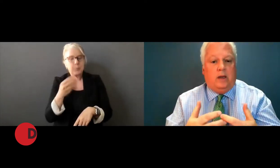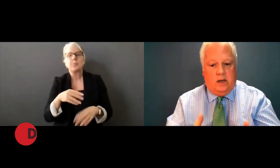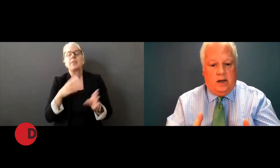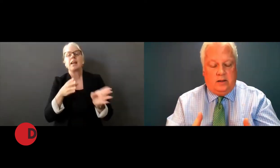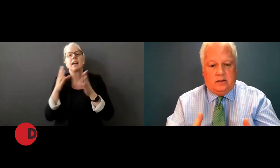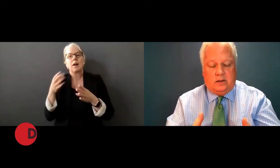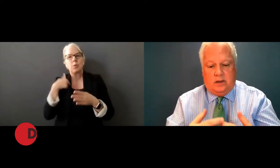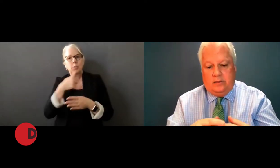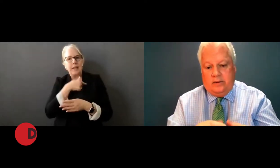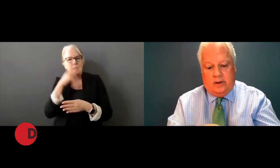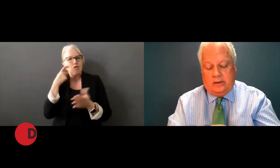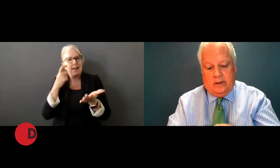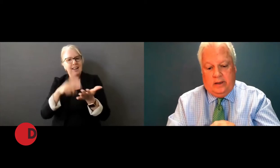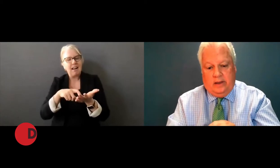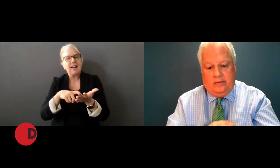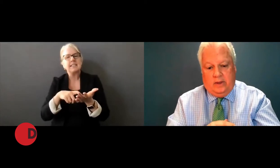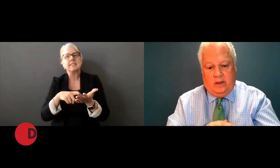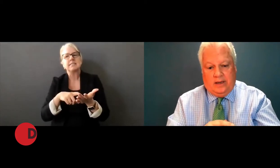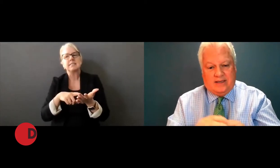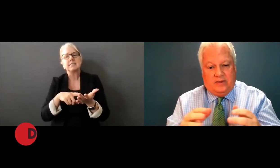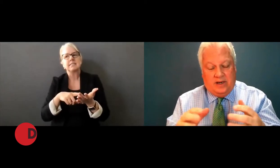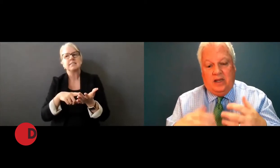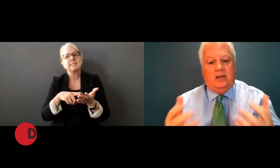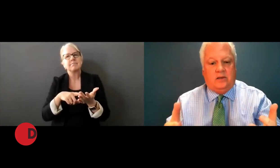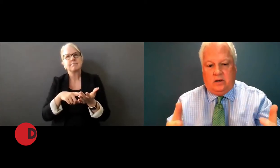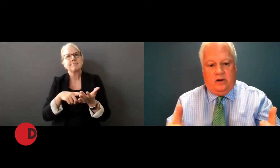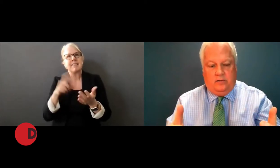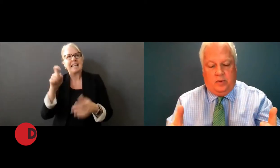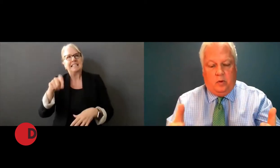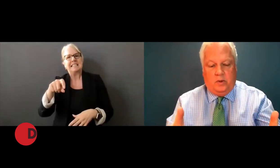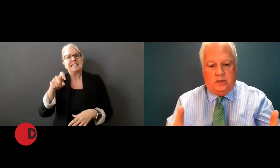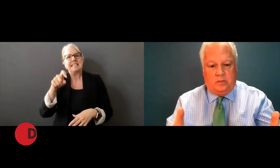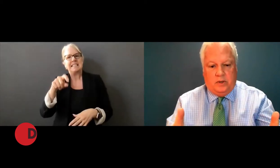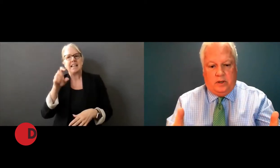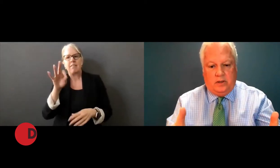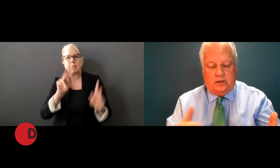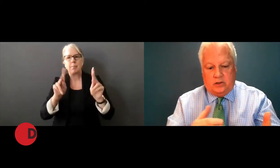we recognize the needs of people with disabilities have changed,